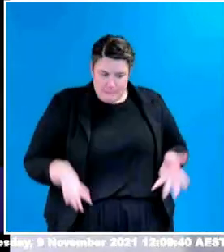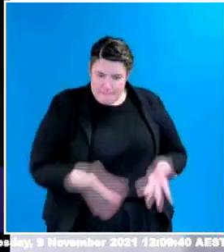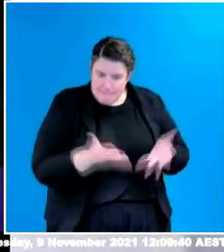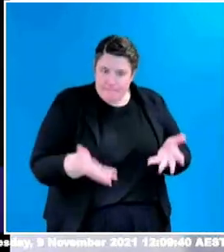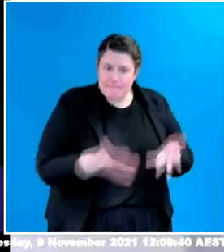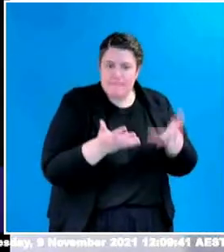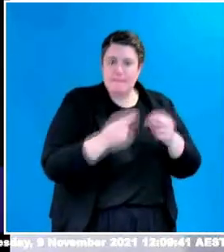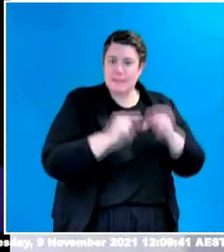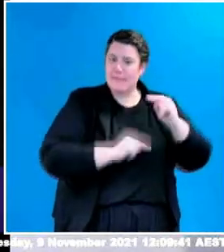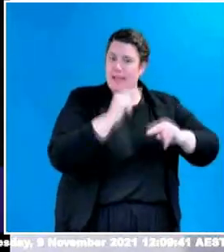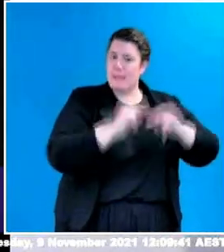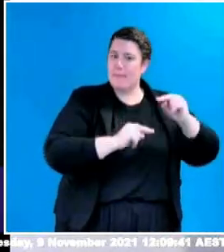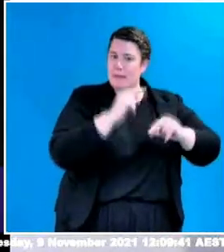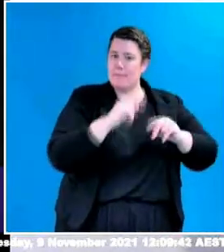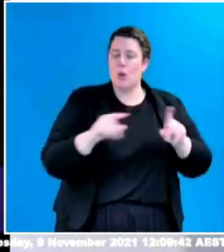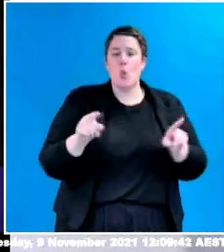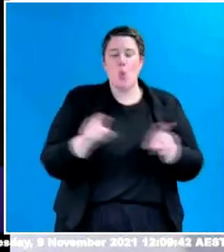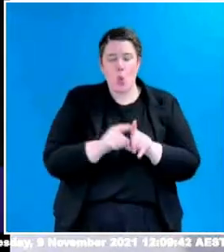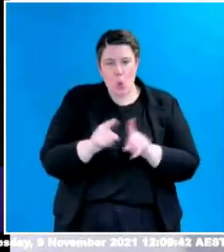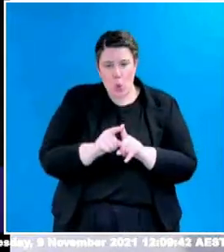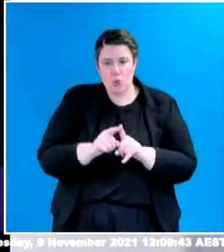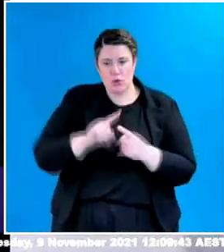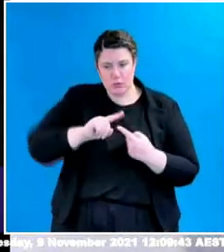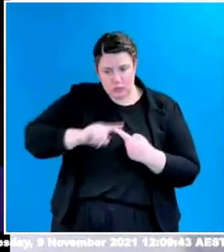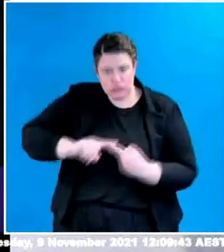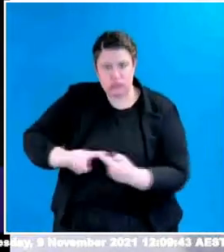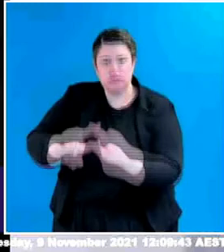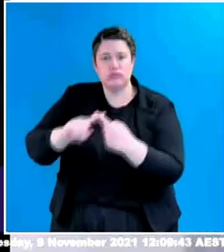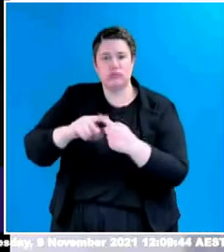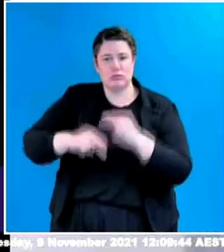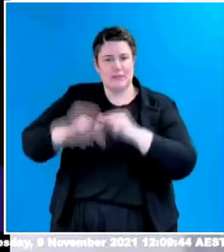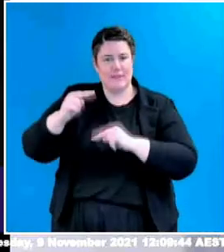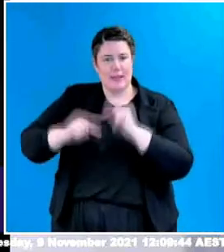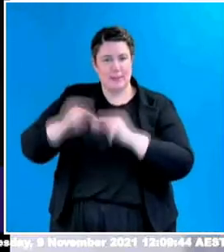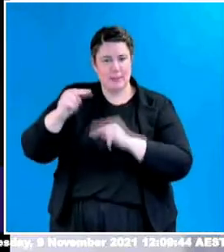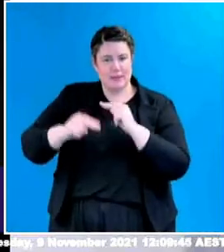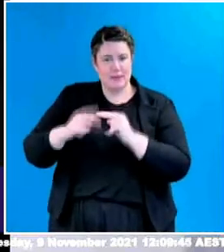but also to have an ongoing presence of leadership development, so that somebody